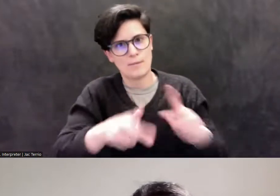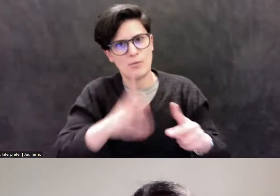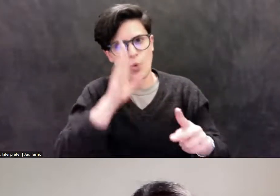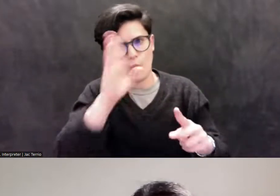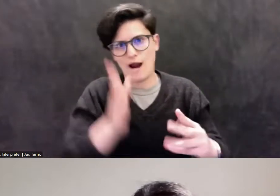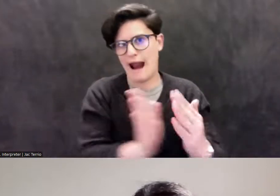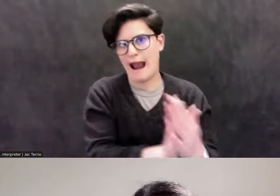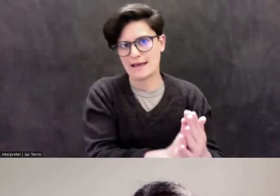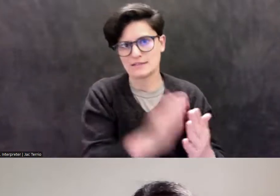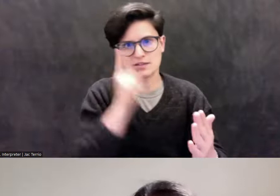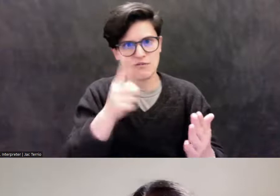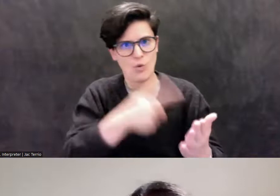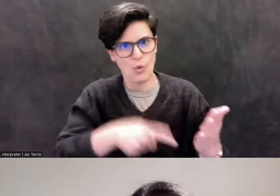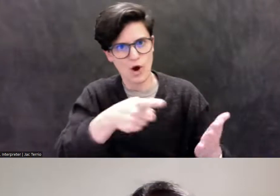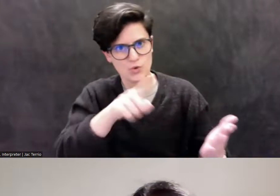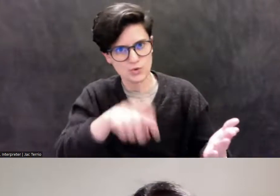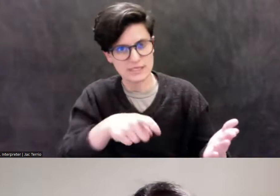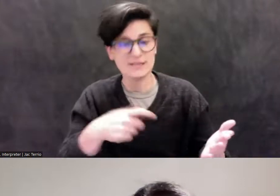our job announcements. 15:58:18 Now that say, make it very clear